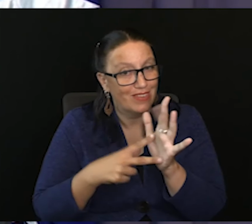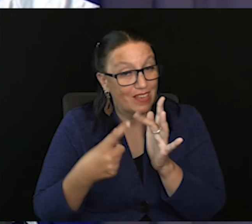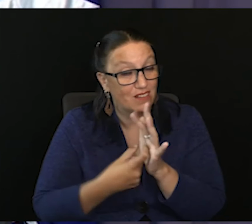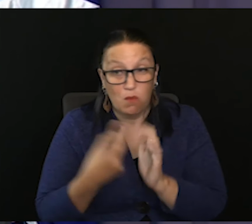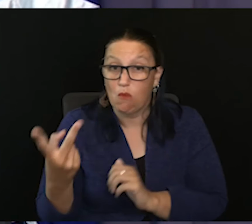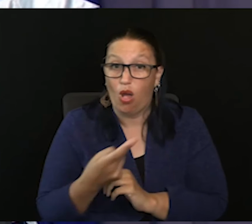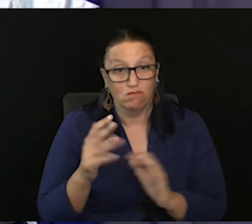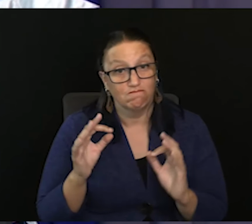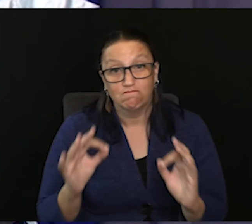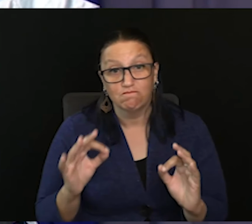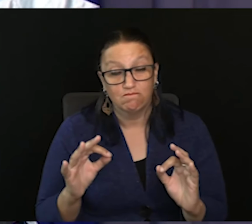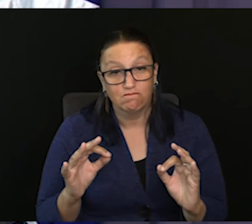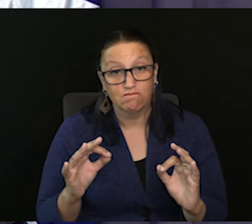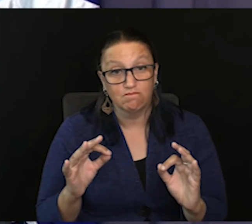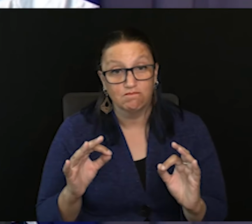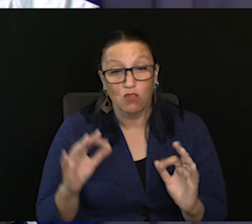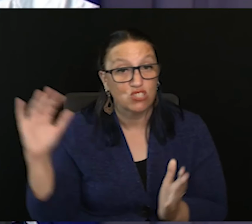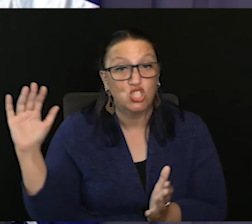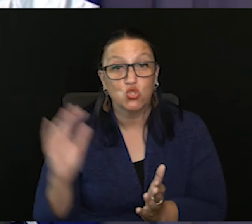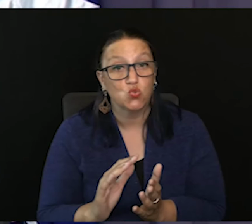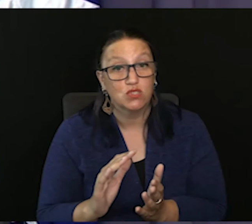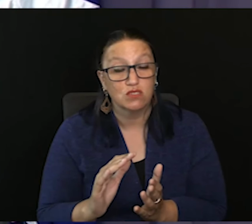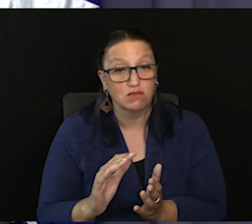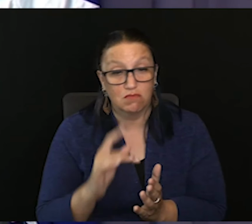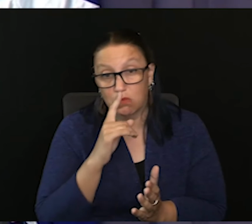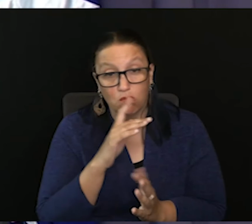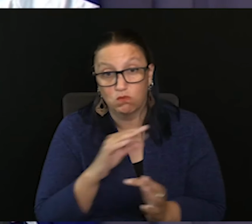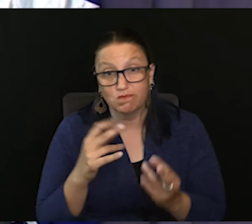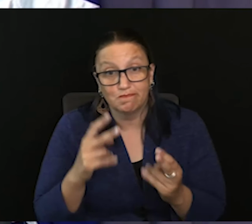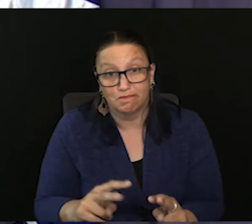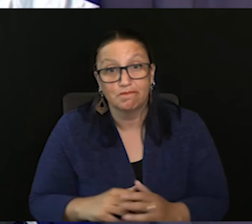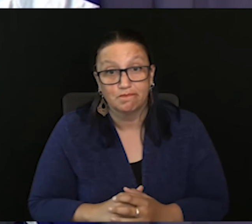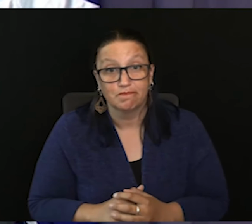There were one or zero cases in the treatment arm and a group of people treated